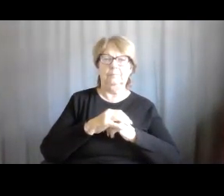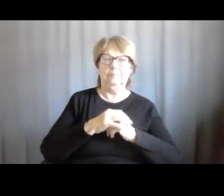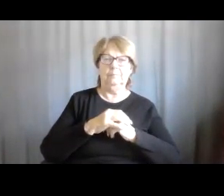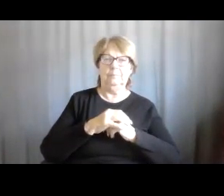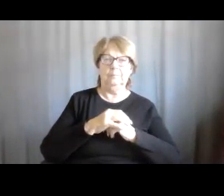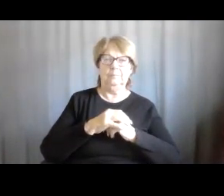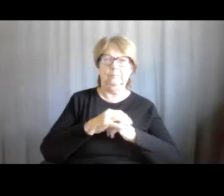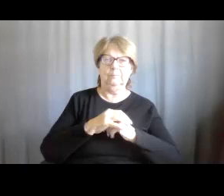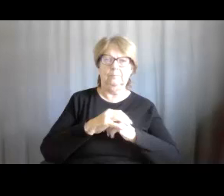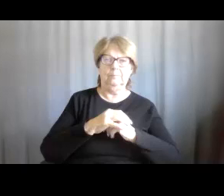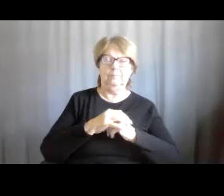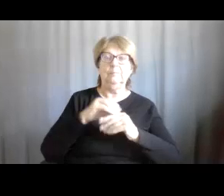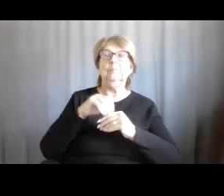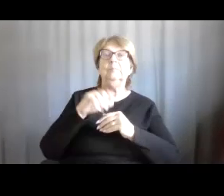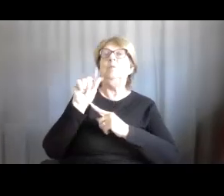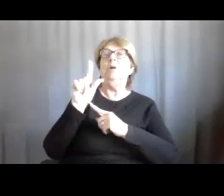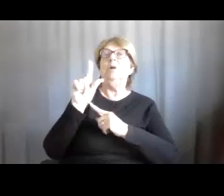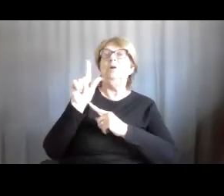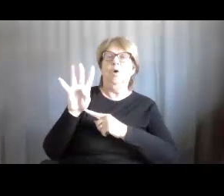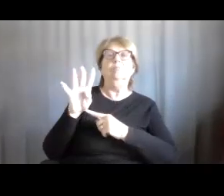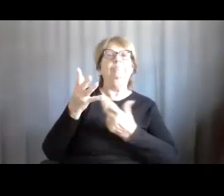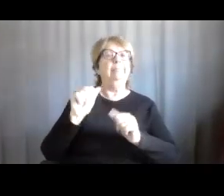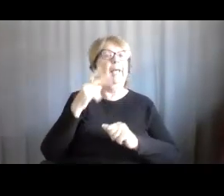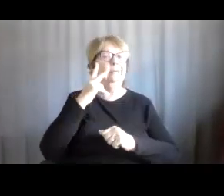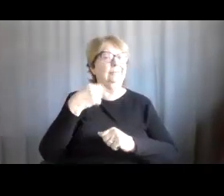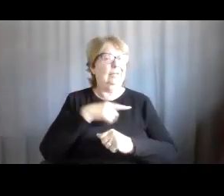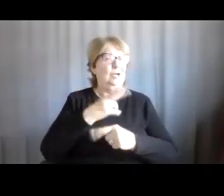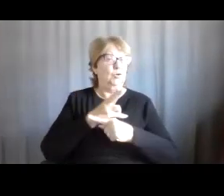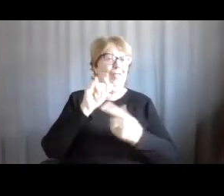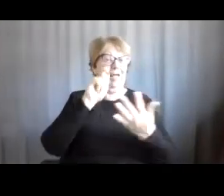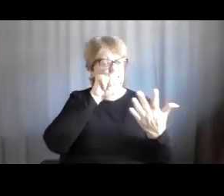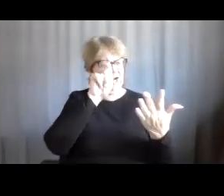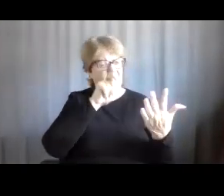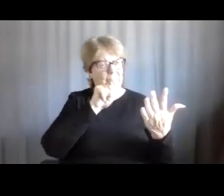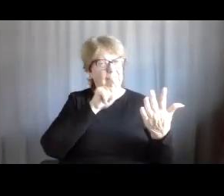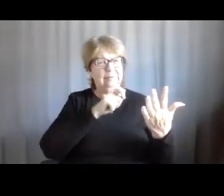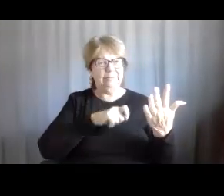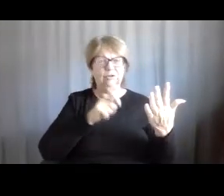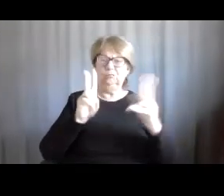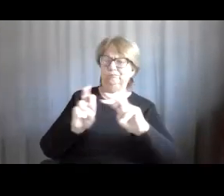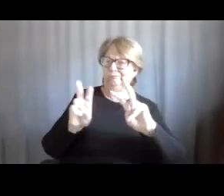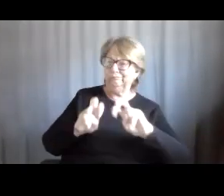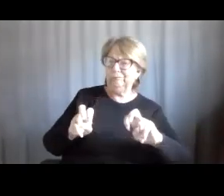[Roby Poche (DES)] In 2024, you can see us using the checklist to assess our parks and grounds. [Roby Poche (DES)] Here's the team